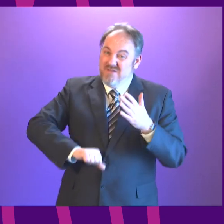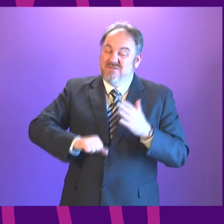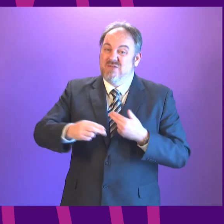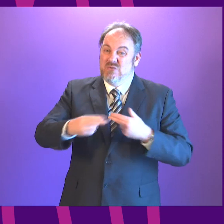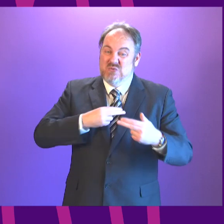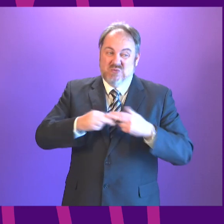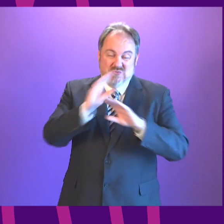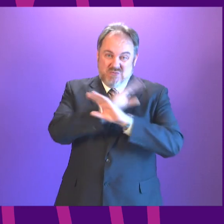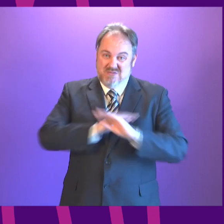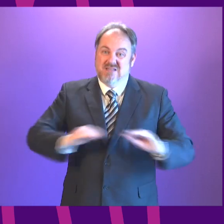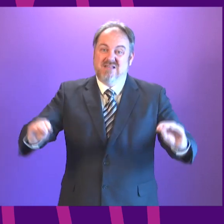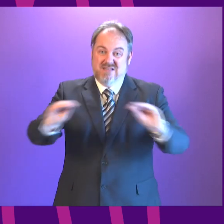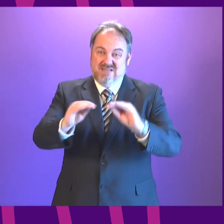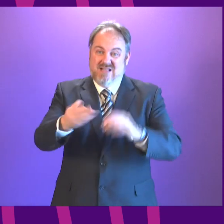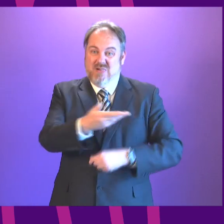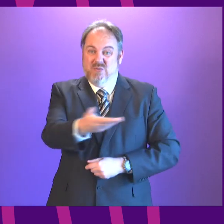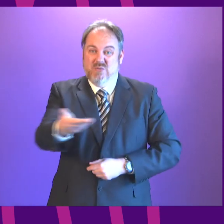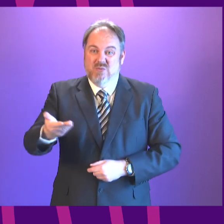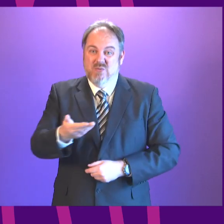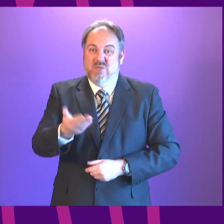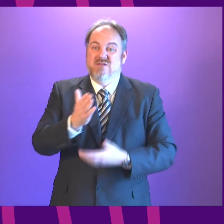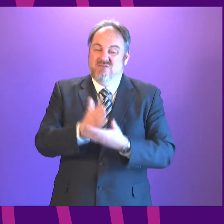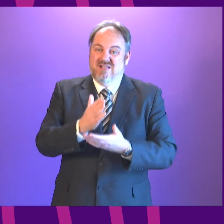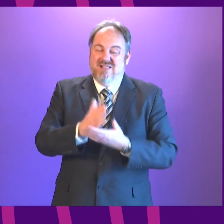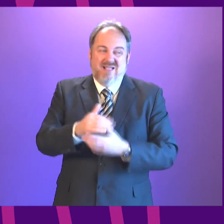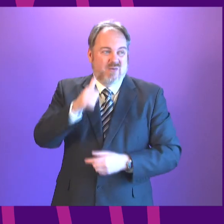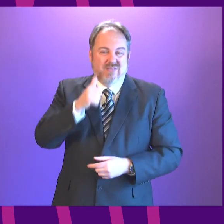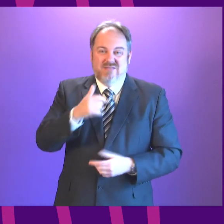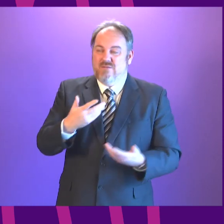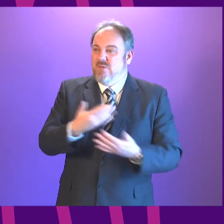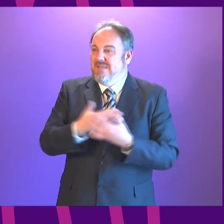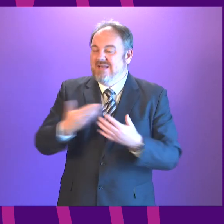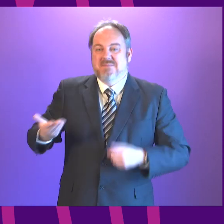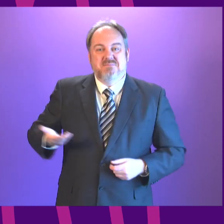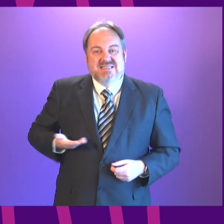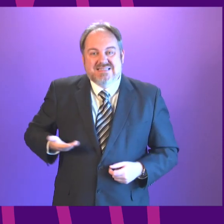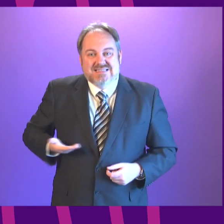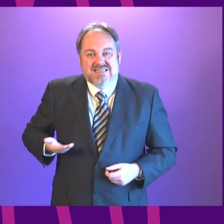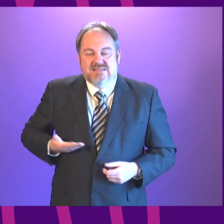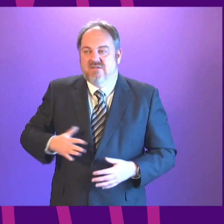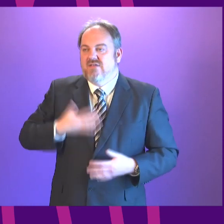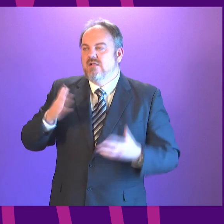For so many businesses, the announcements represent a horrible end to a terrible year.